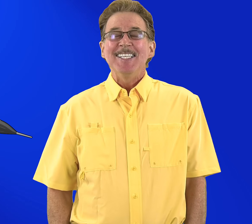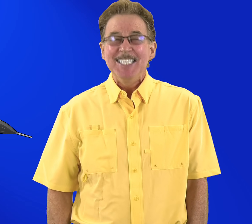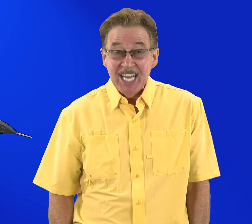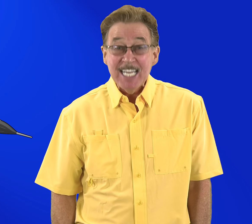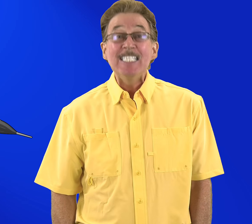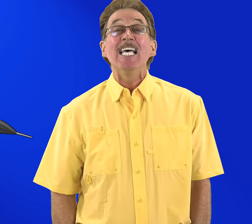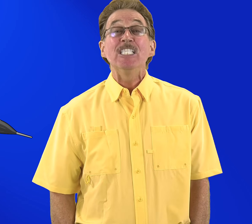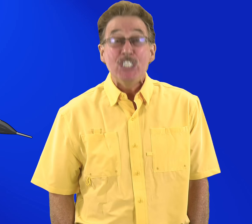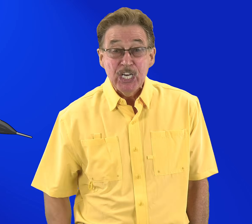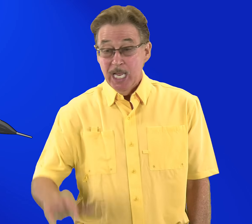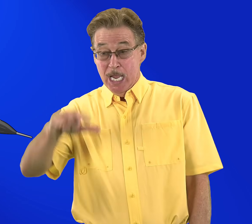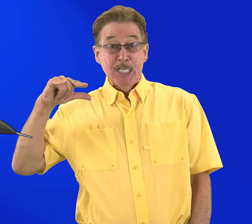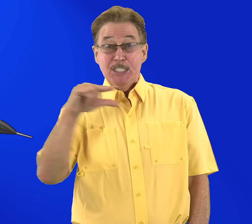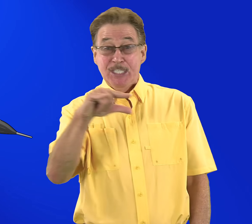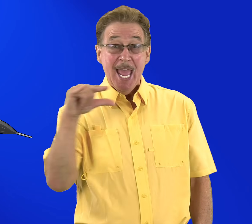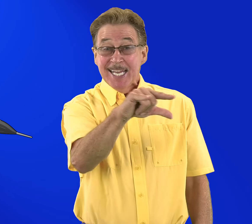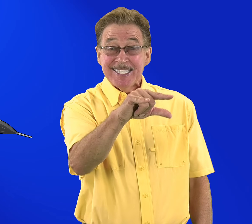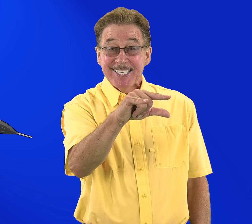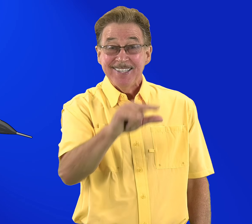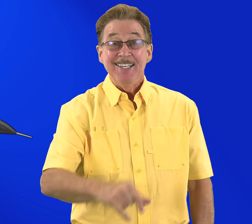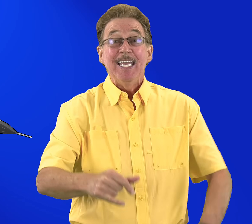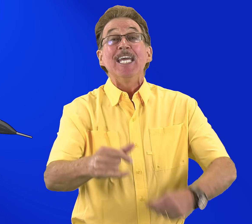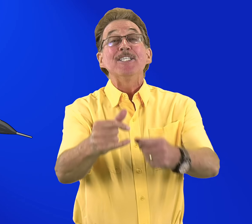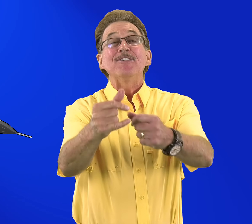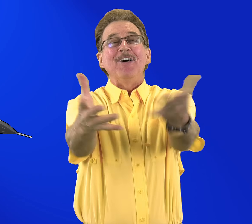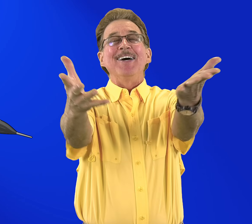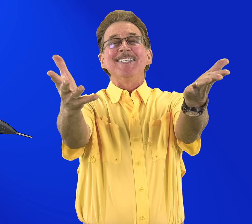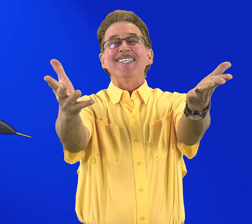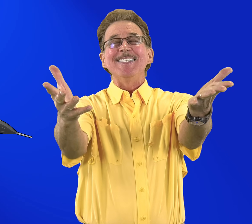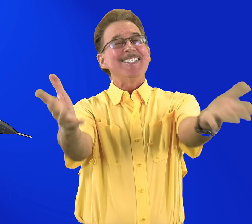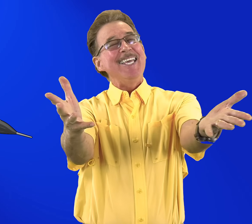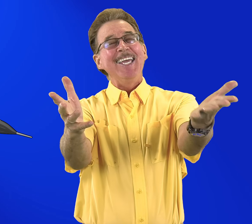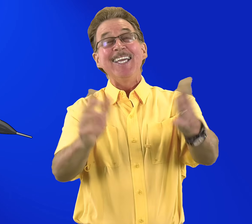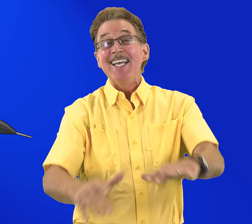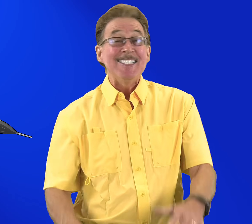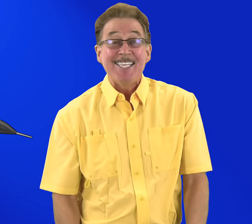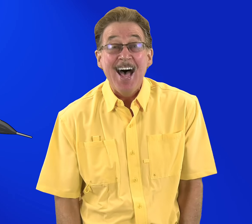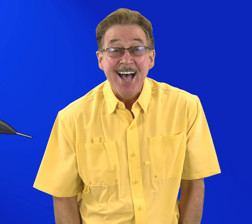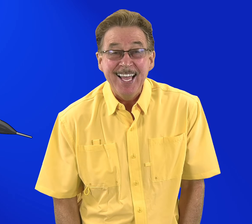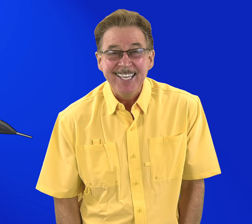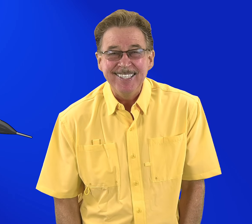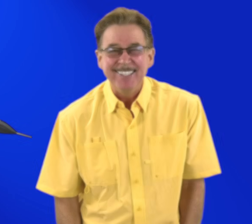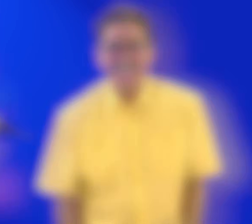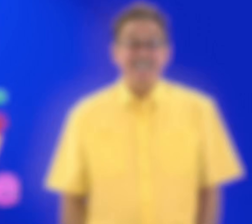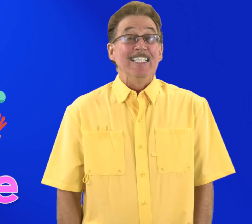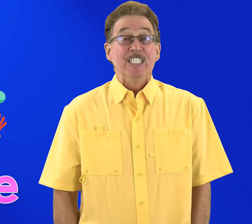J j says /j/ jet It's fun to sing and sign